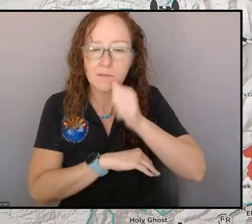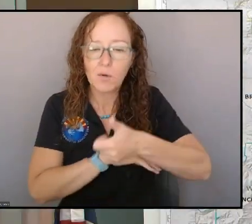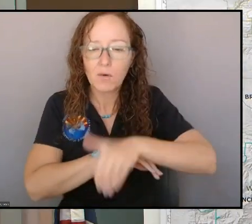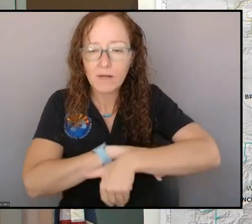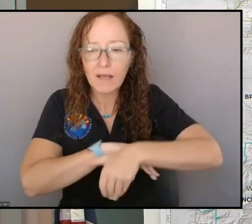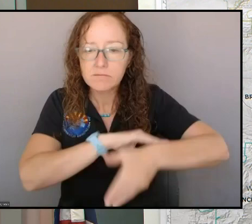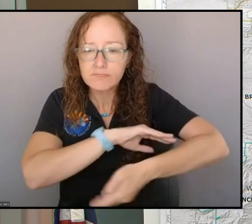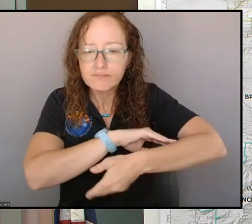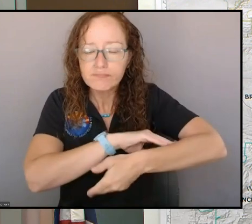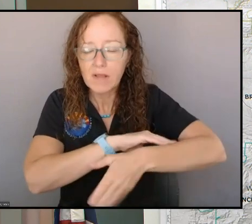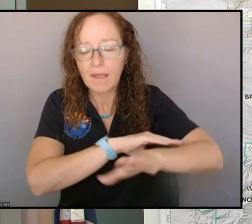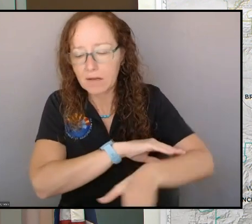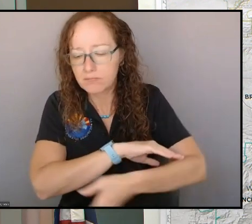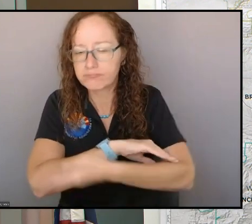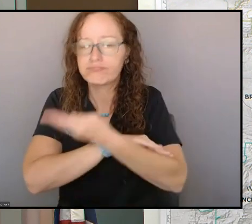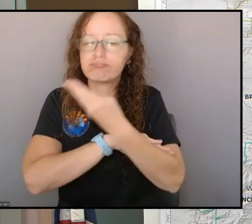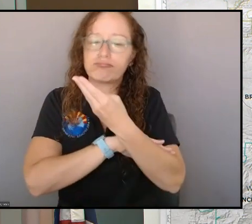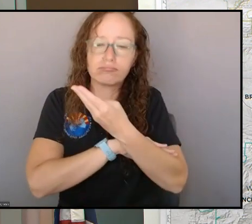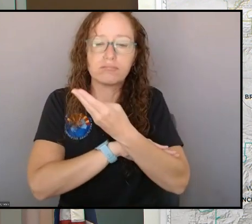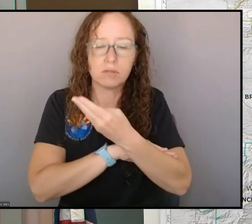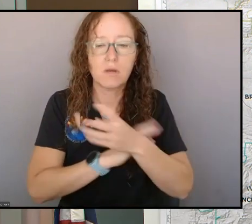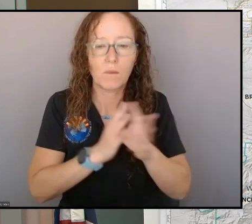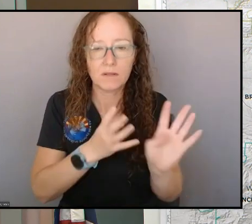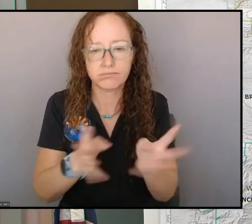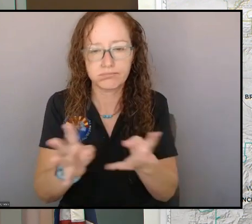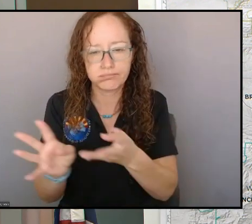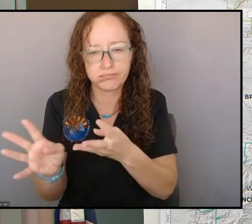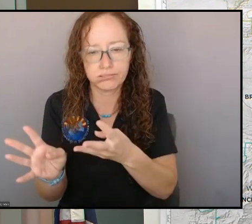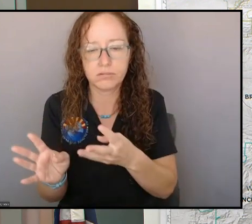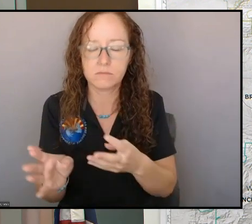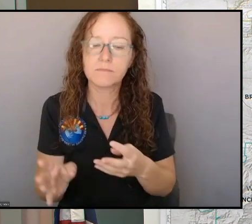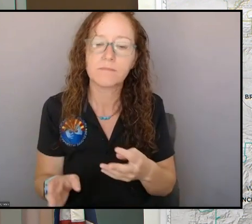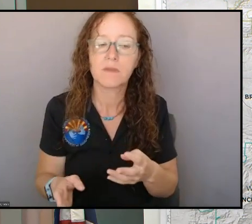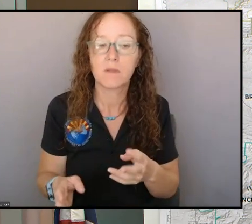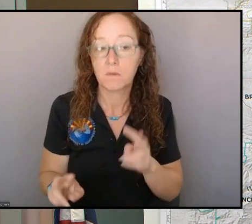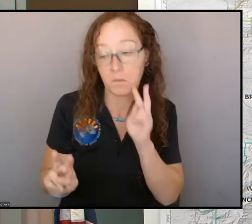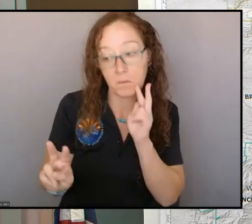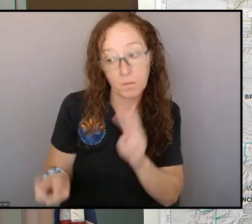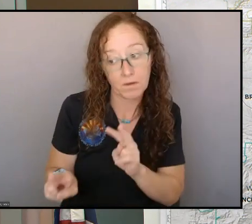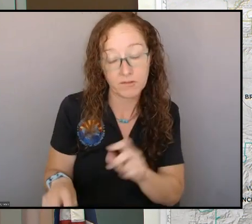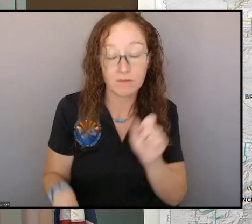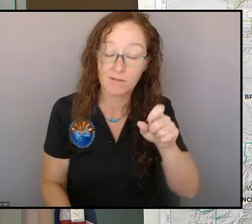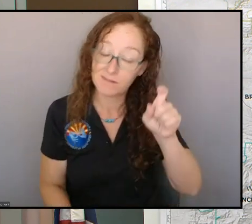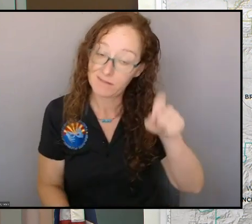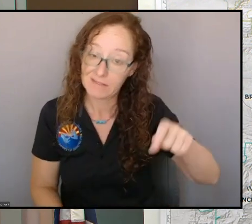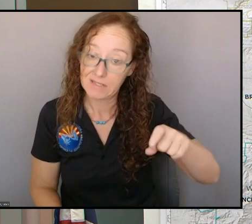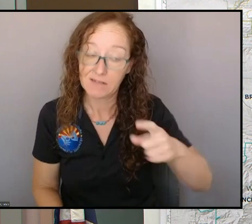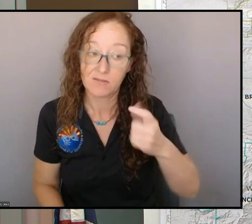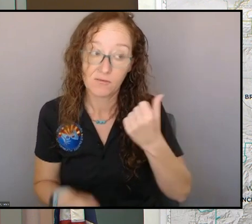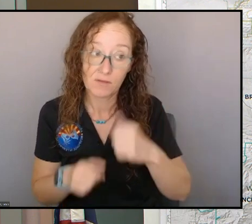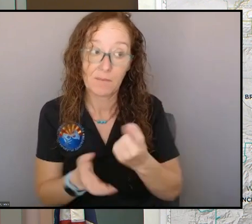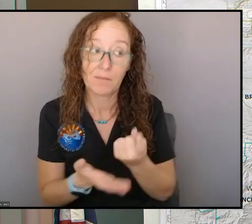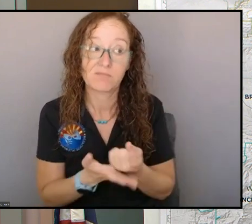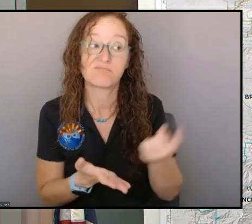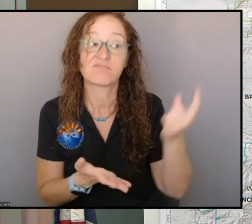something to watch out for. If you guys remember, about a week ago we had a similar front move through. That's what kind of